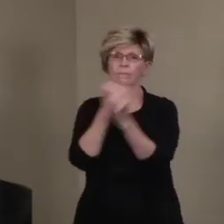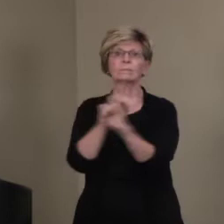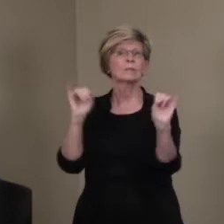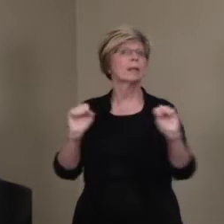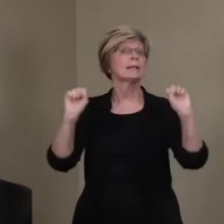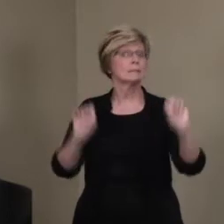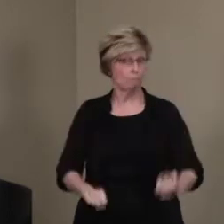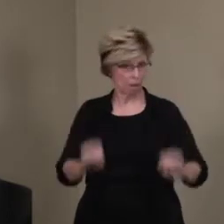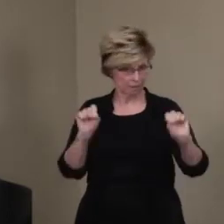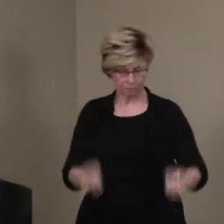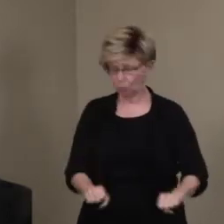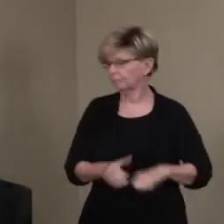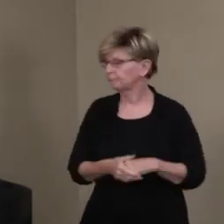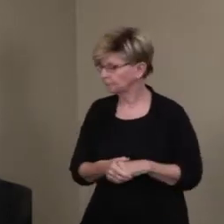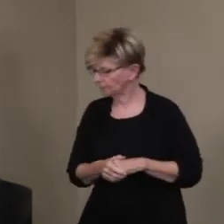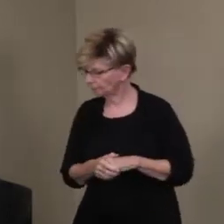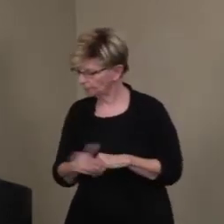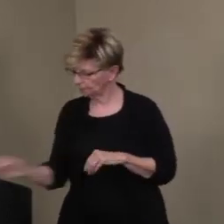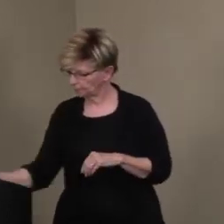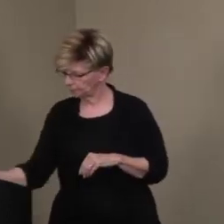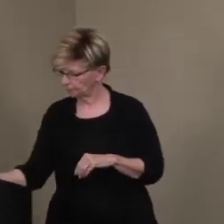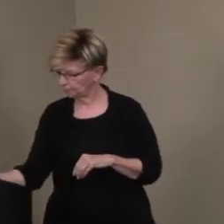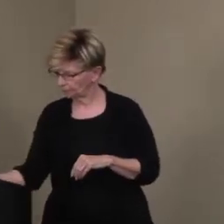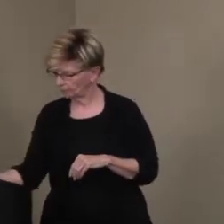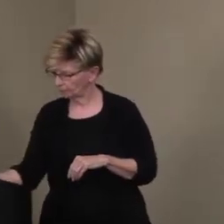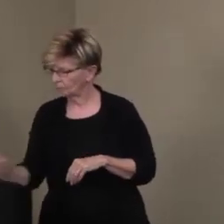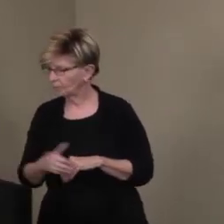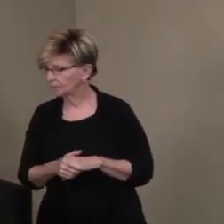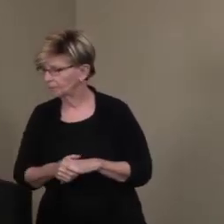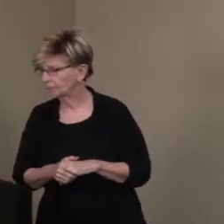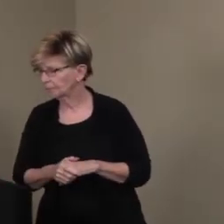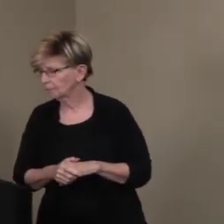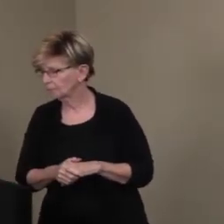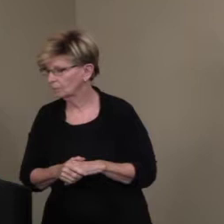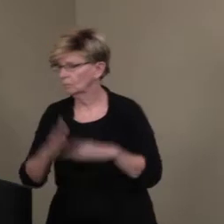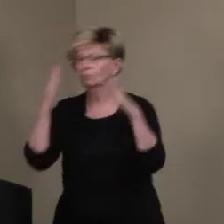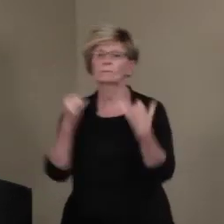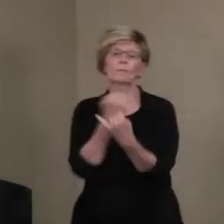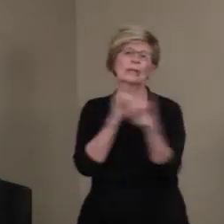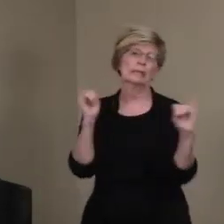help with certain situations now it's possible for them to get this help